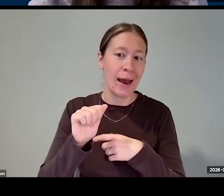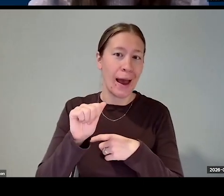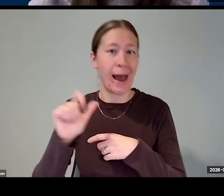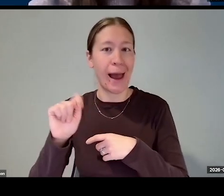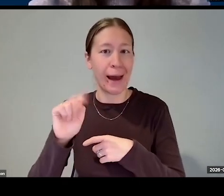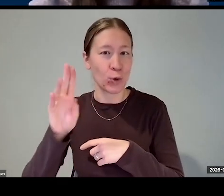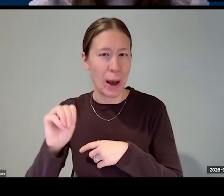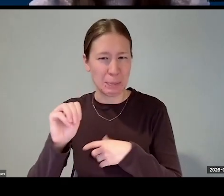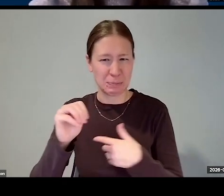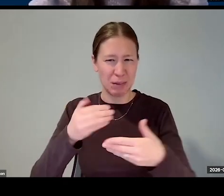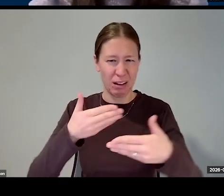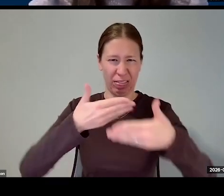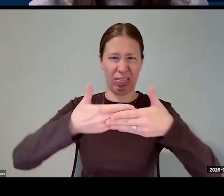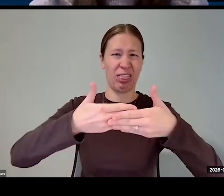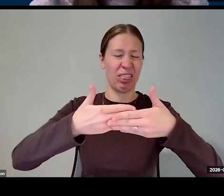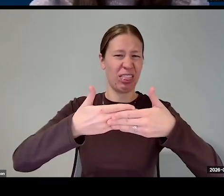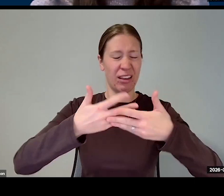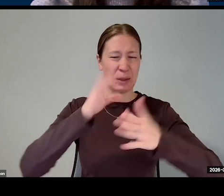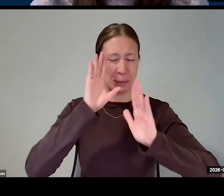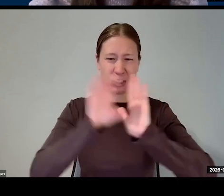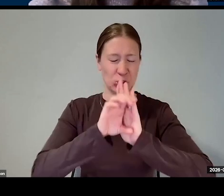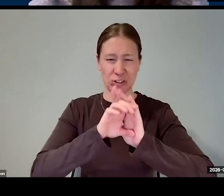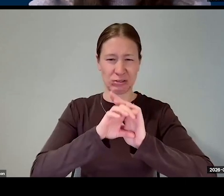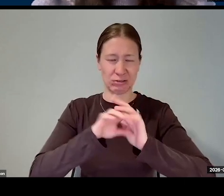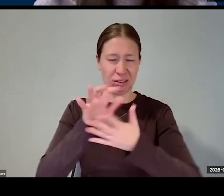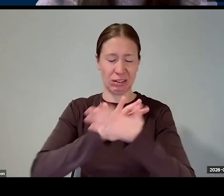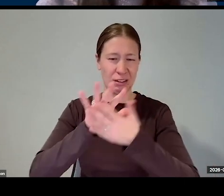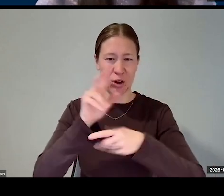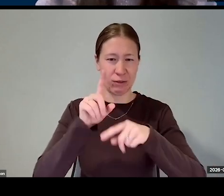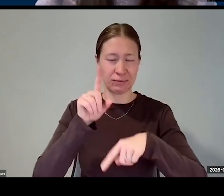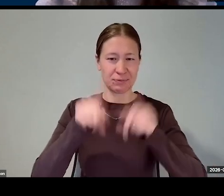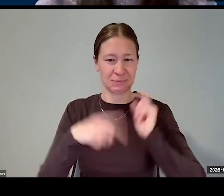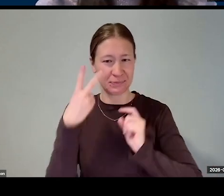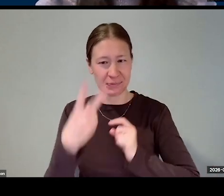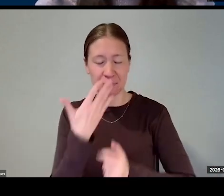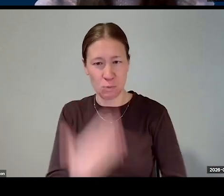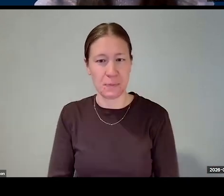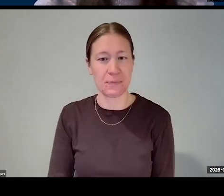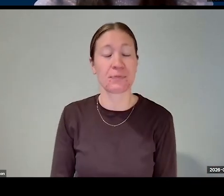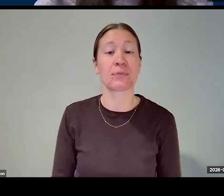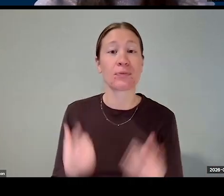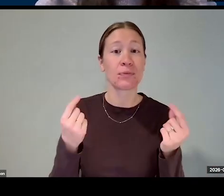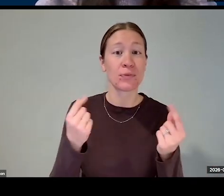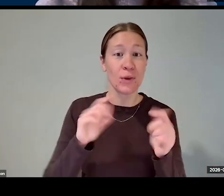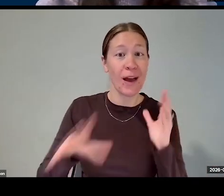So one way to fix this could be to add a highlight or fill color to my text box